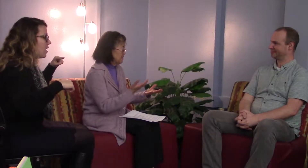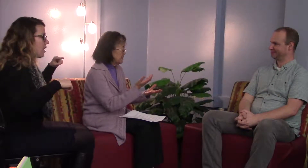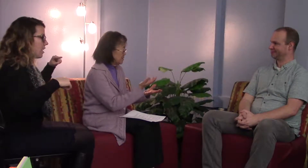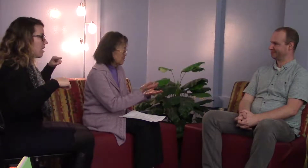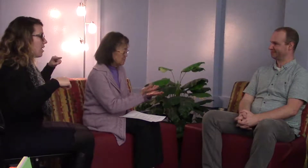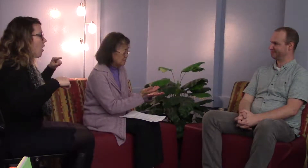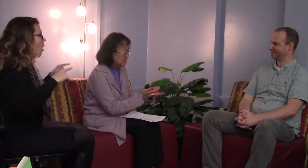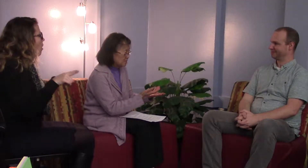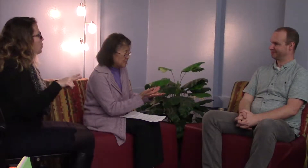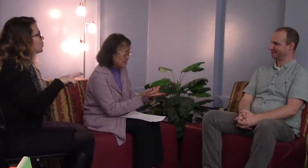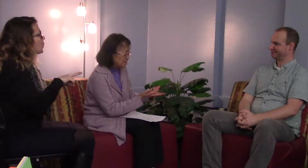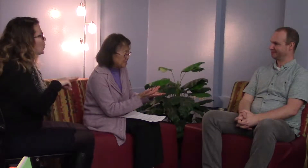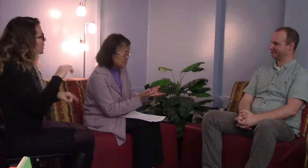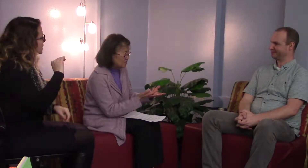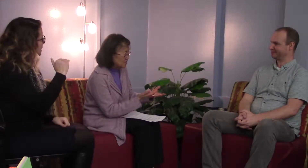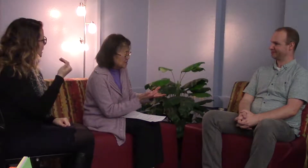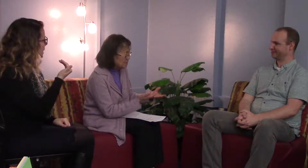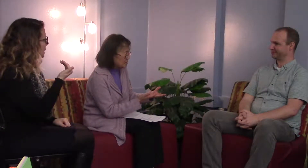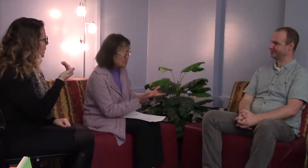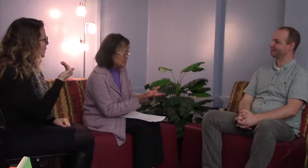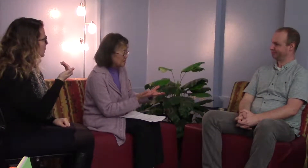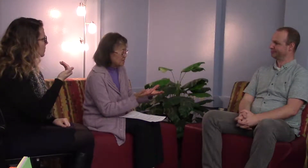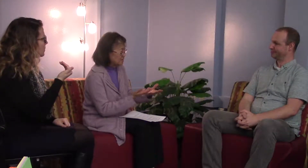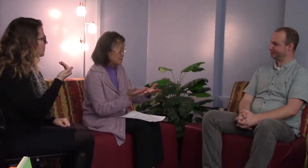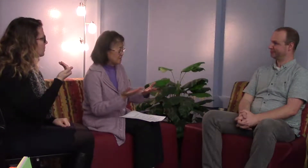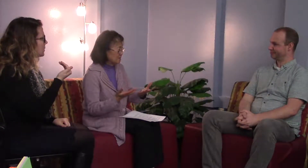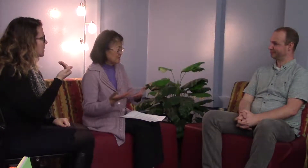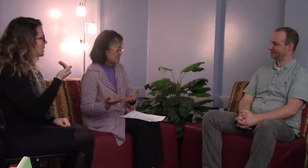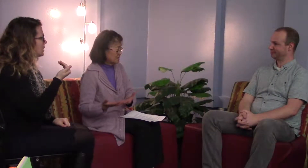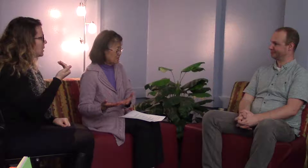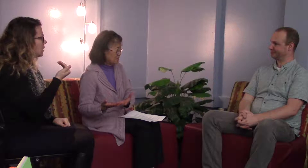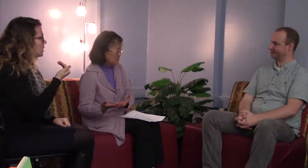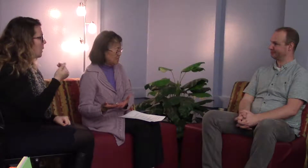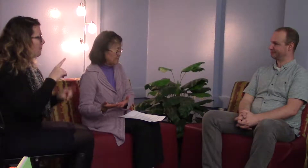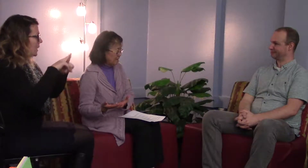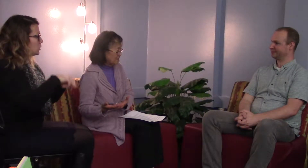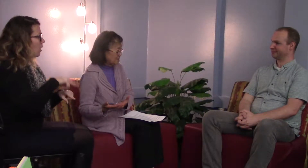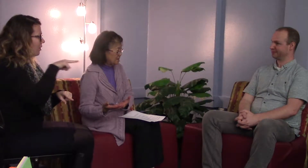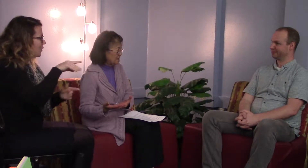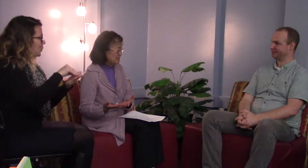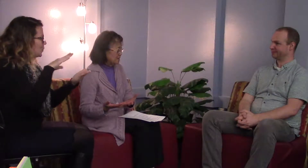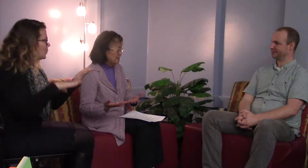it also seems to be often up to the student to disclose to the faculty.